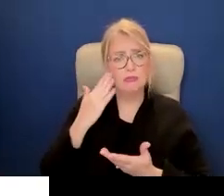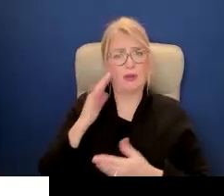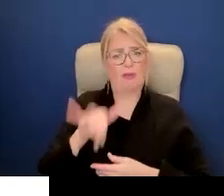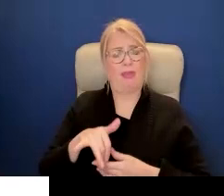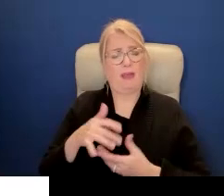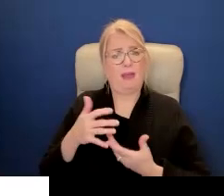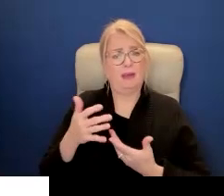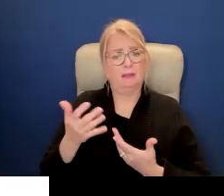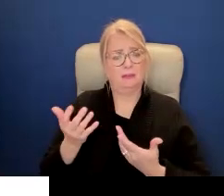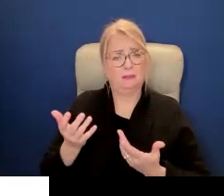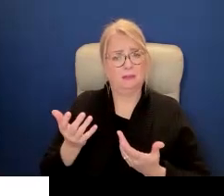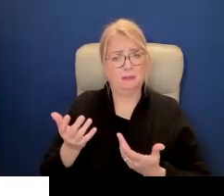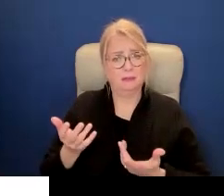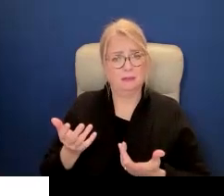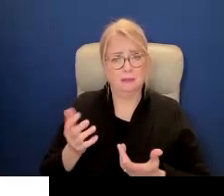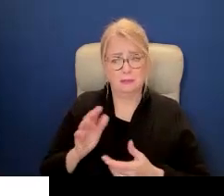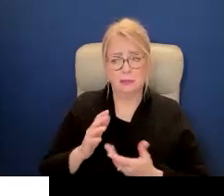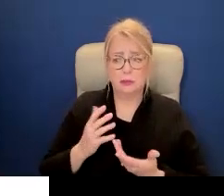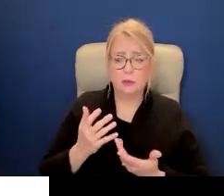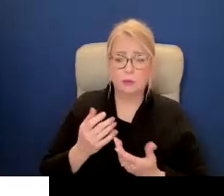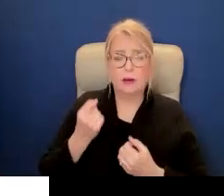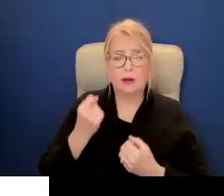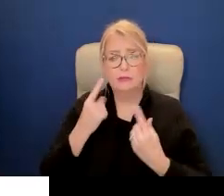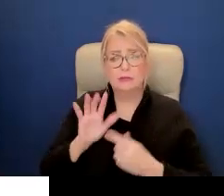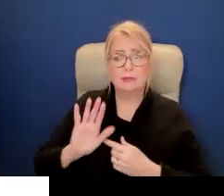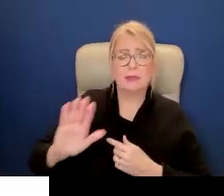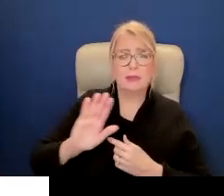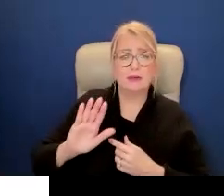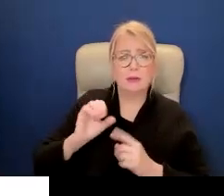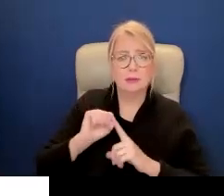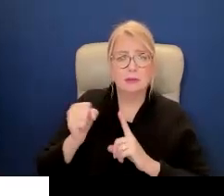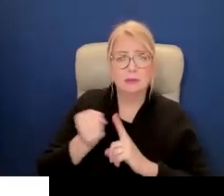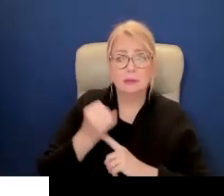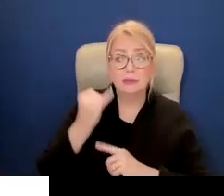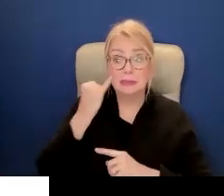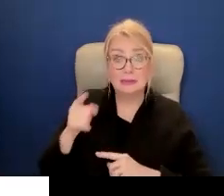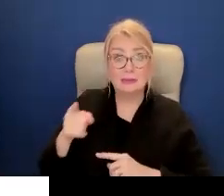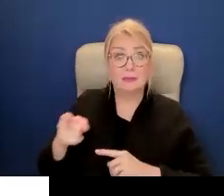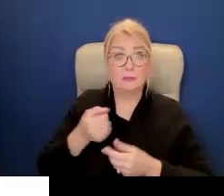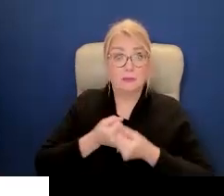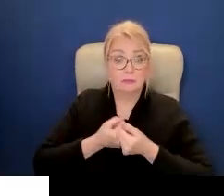aware of their situation, if they're opening up, let's be supportive.